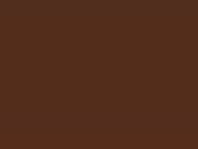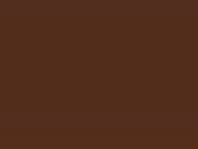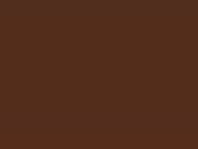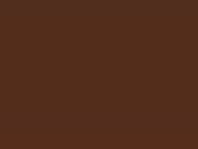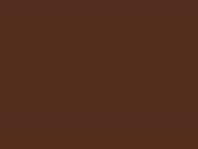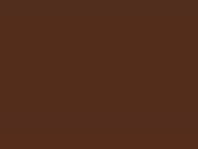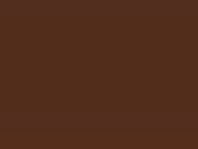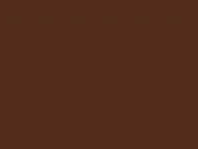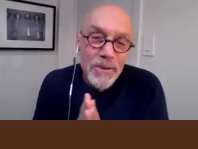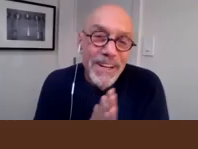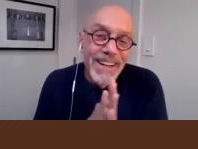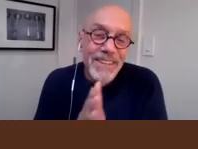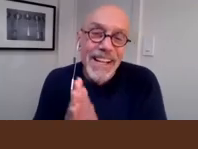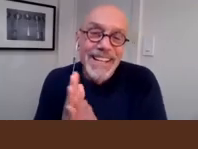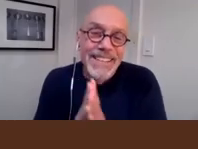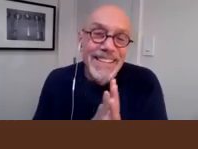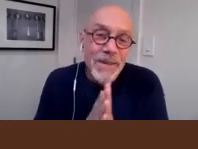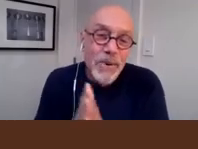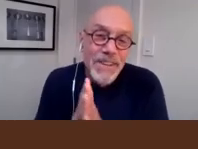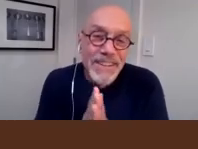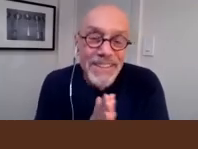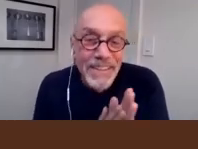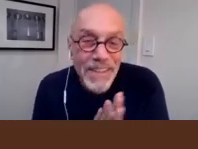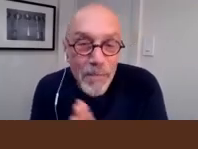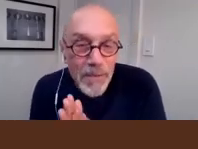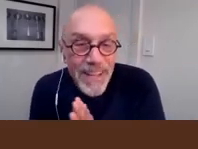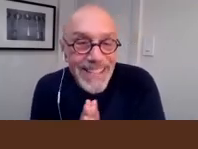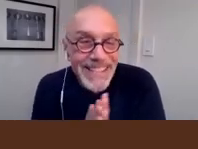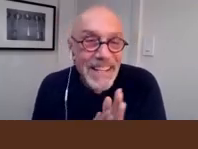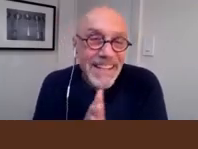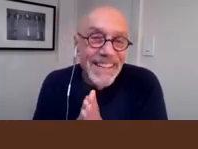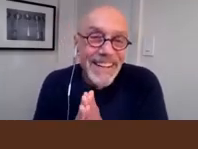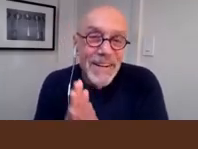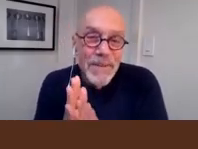I apologize to everyone, I'm glad it didn't take more than a couple of minutes.